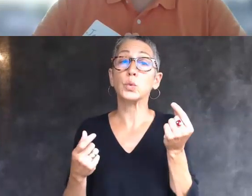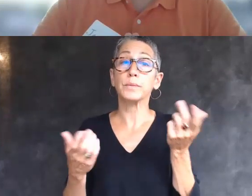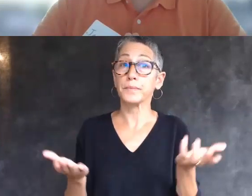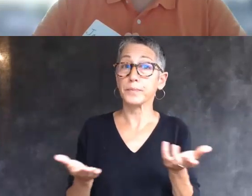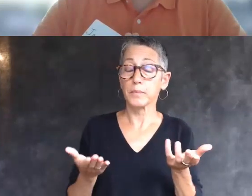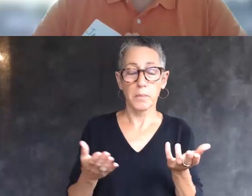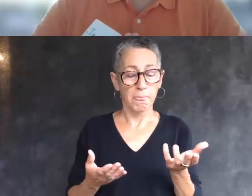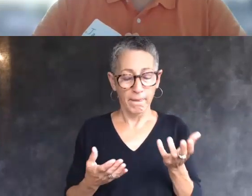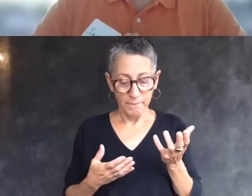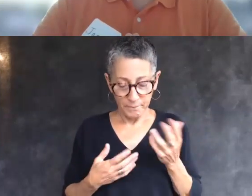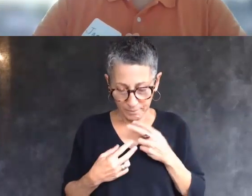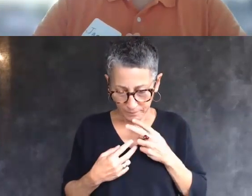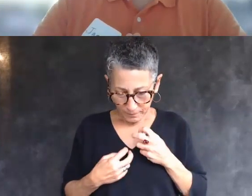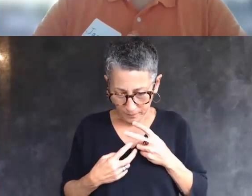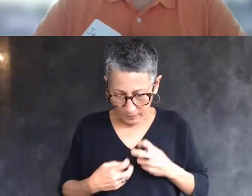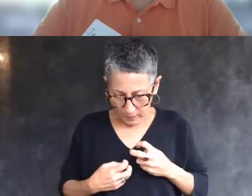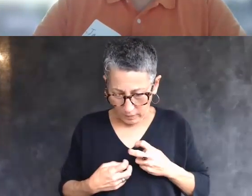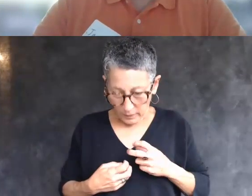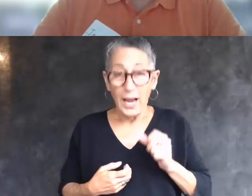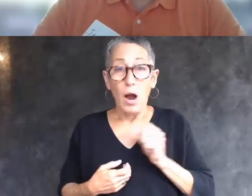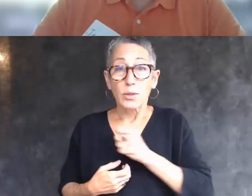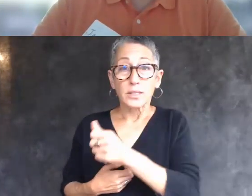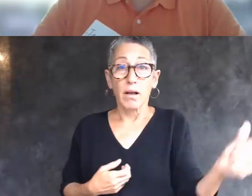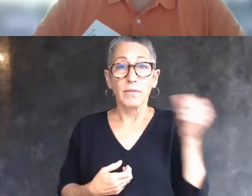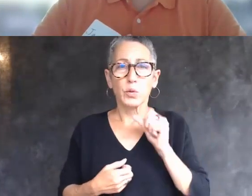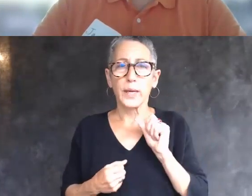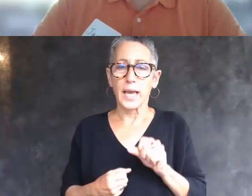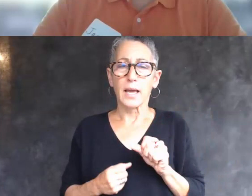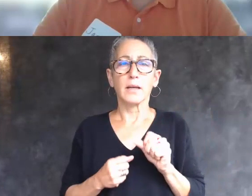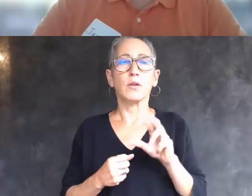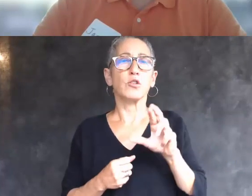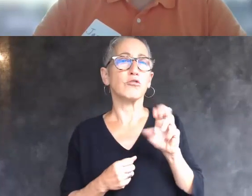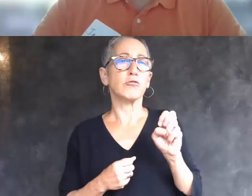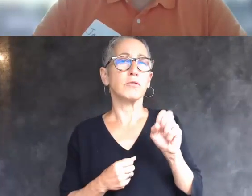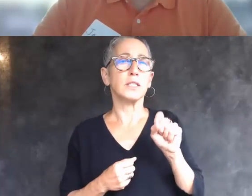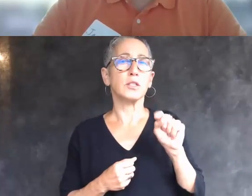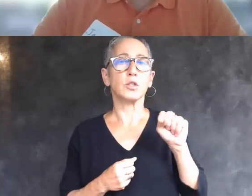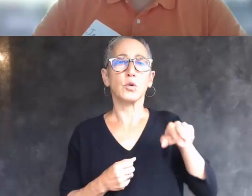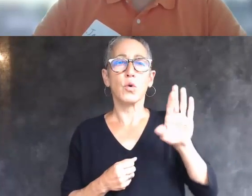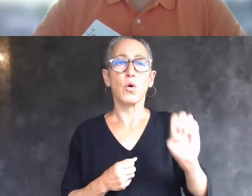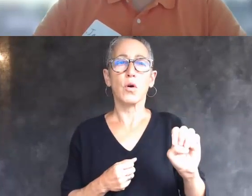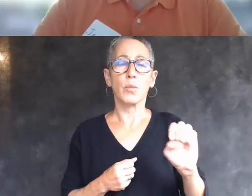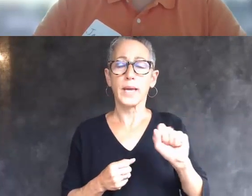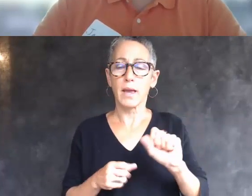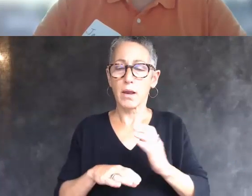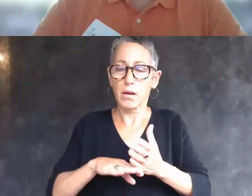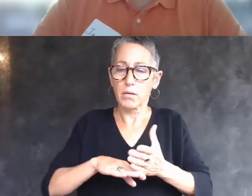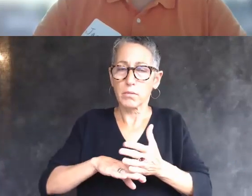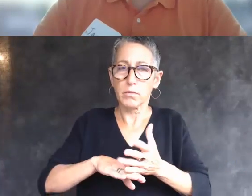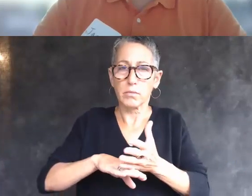how to restore self, how to restore community, how to give ourselves a platform to say that we are Black, beautiful, proud.